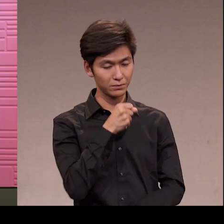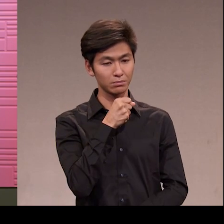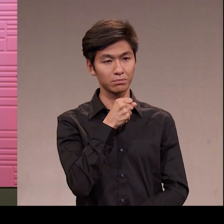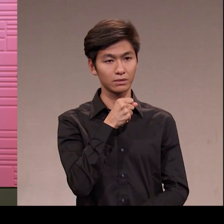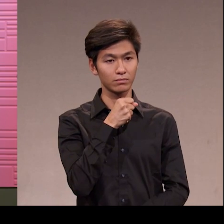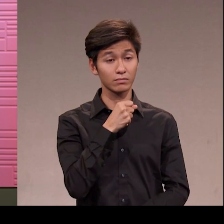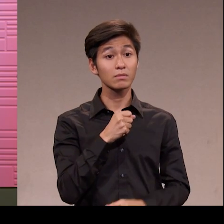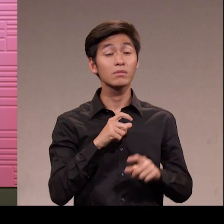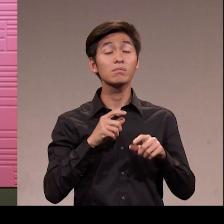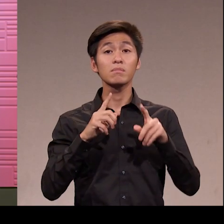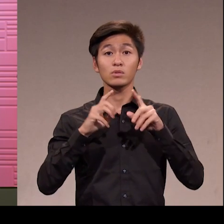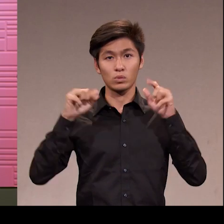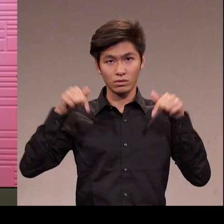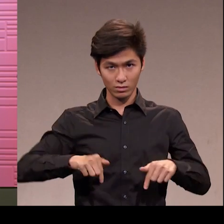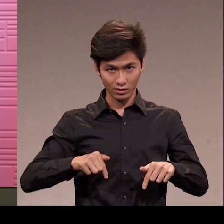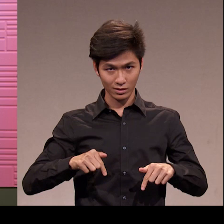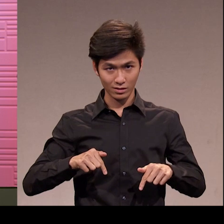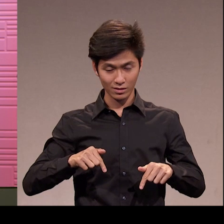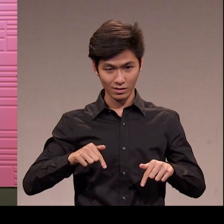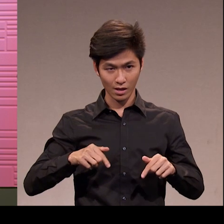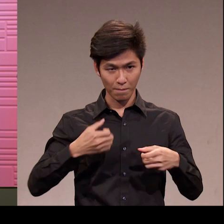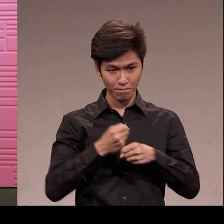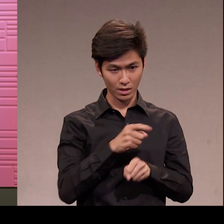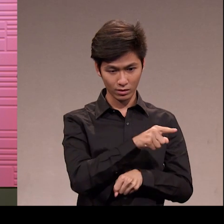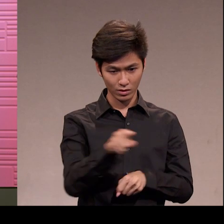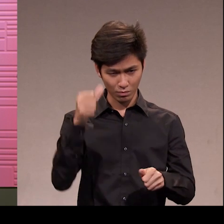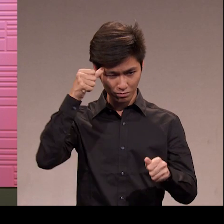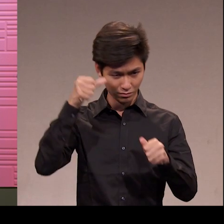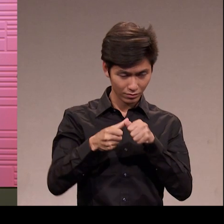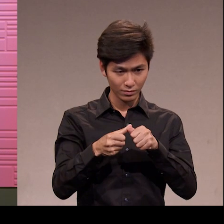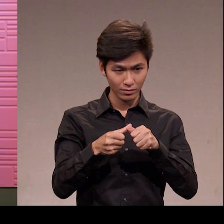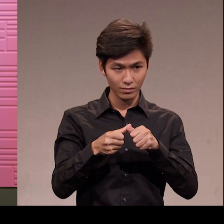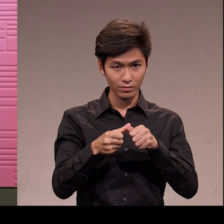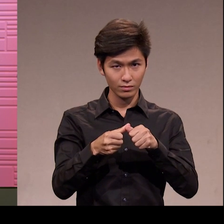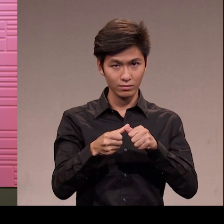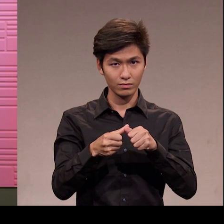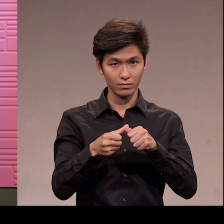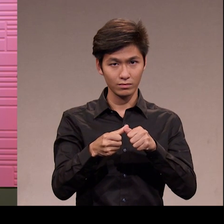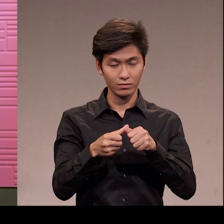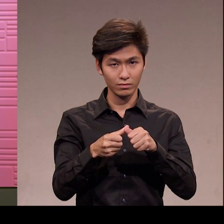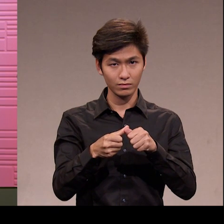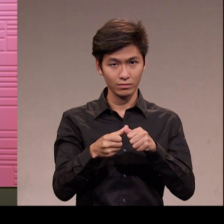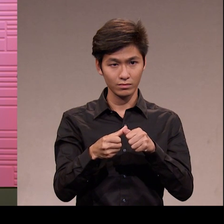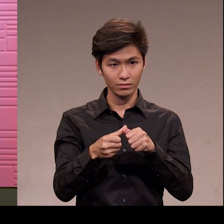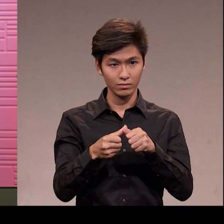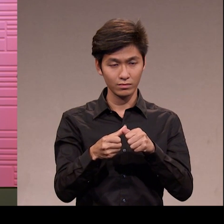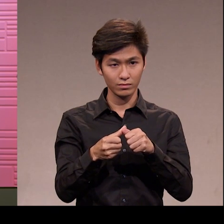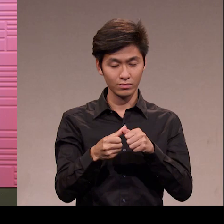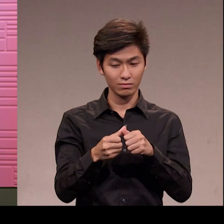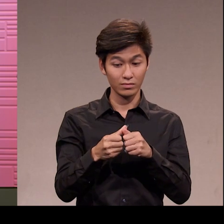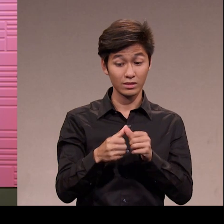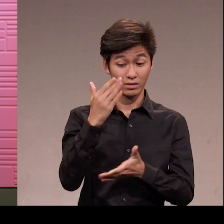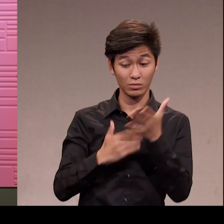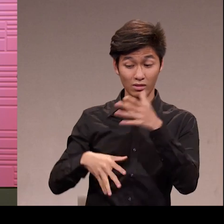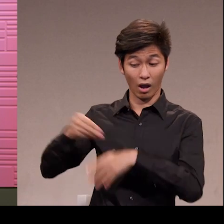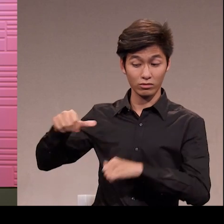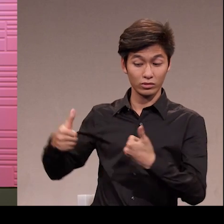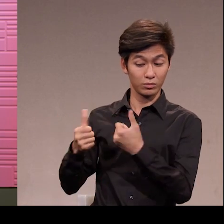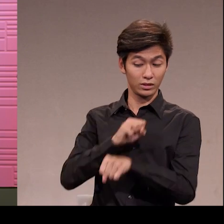So tonight I will remind you of some of the external challenges that Singapore faces.